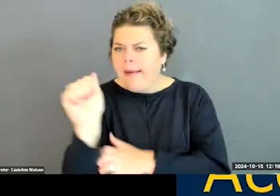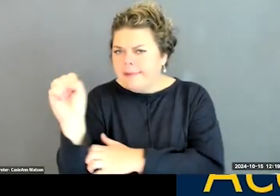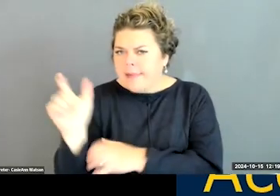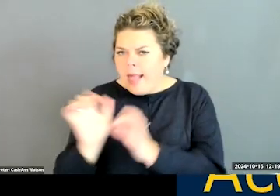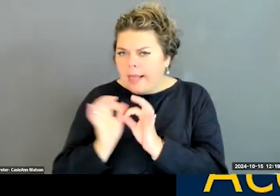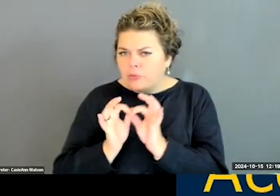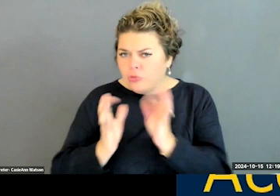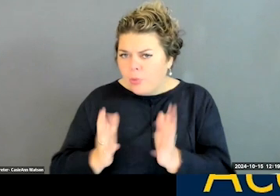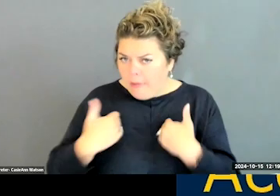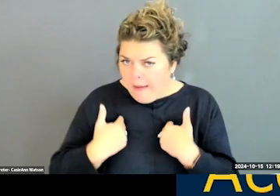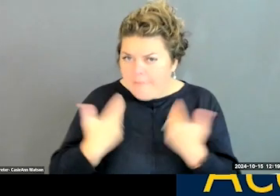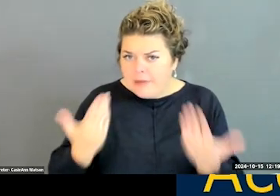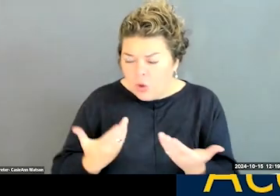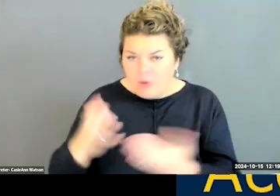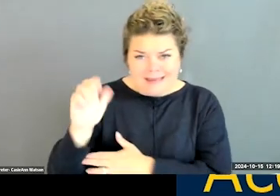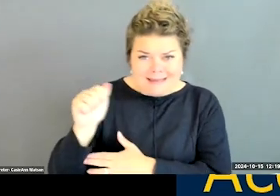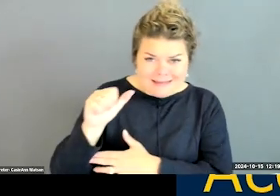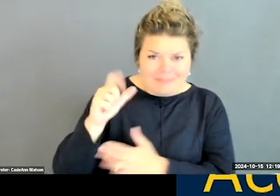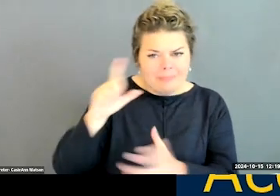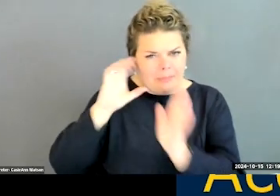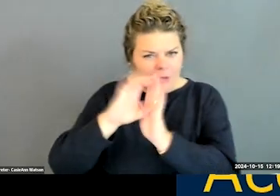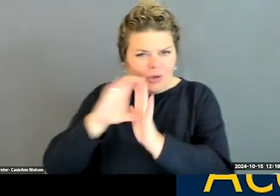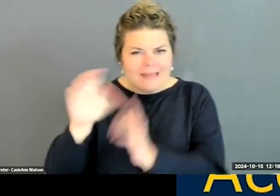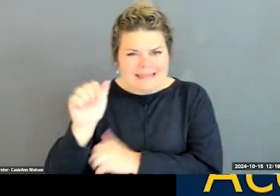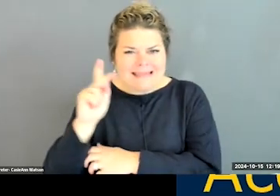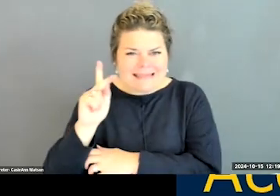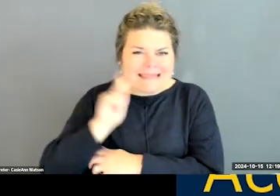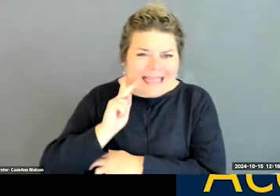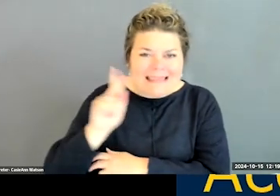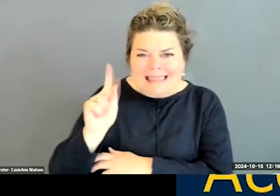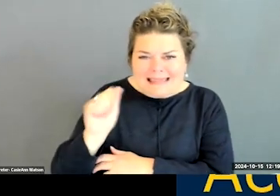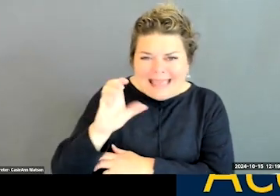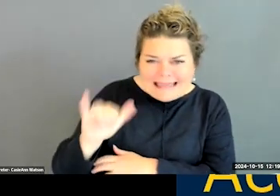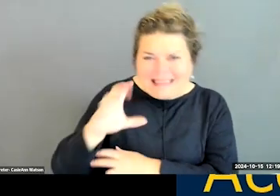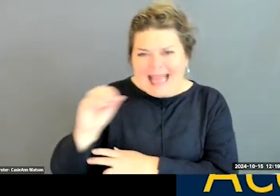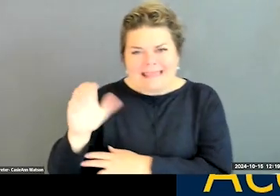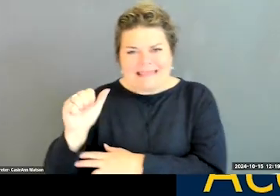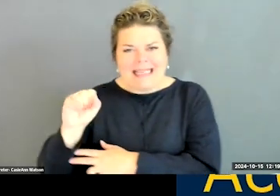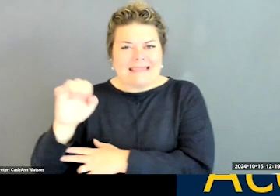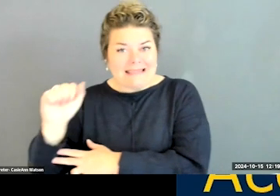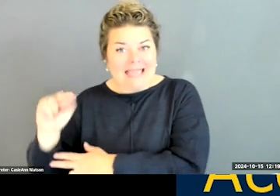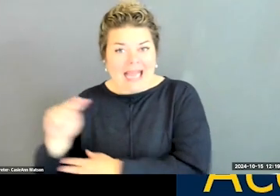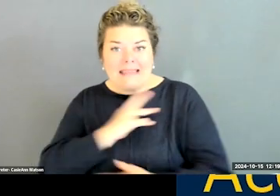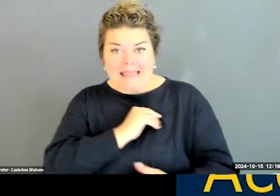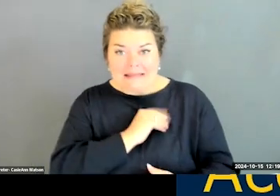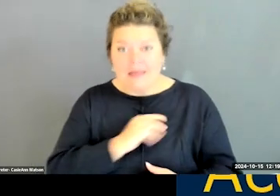and we have pictured here, Casey and Casey Ann, who are our staff interpreters for the office. We also have CART,